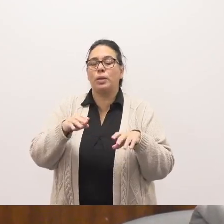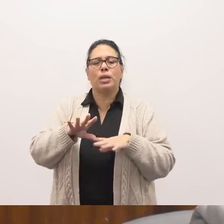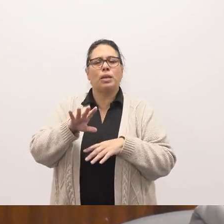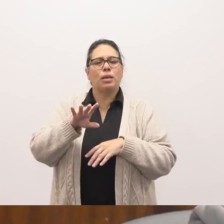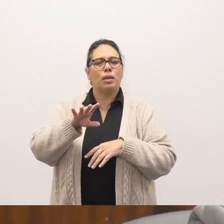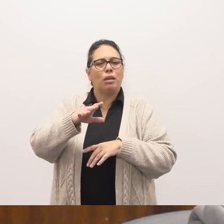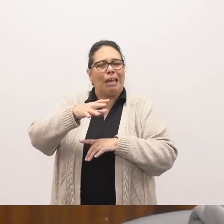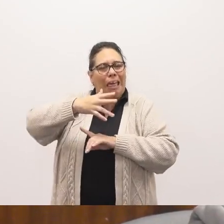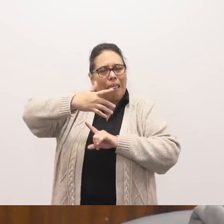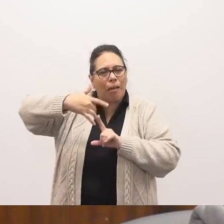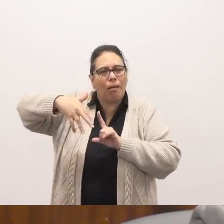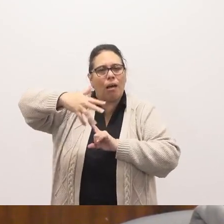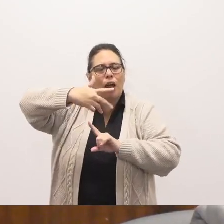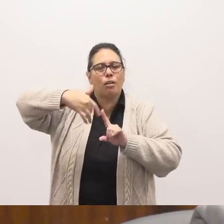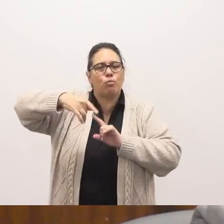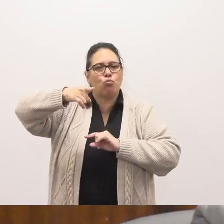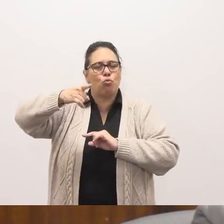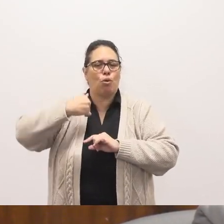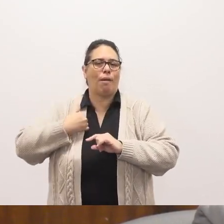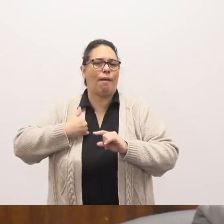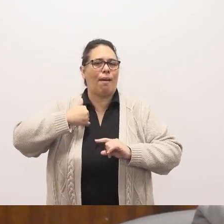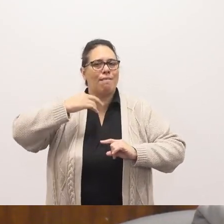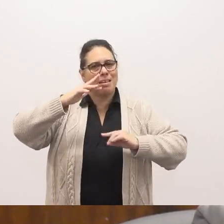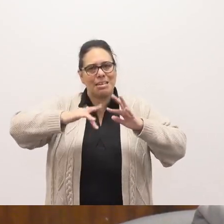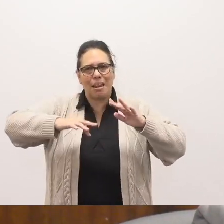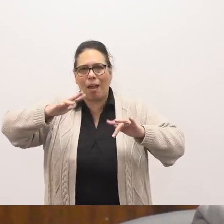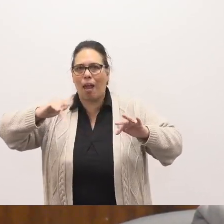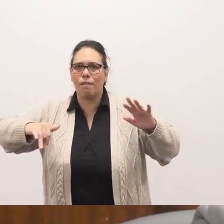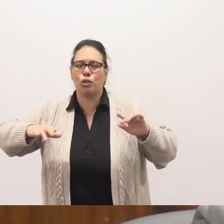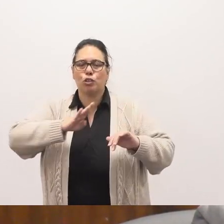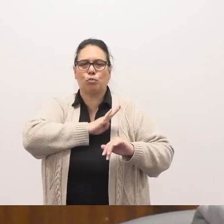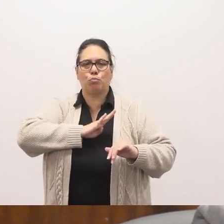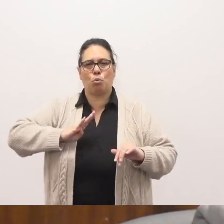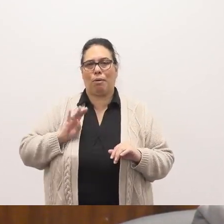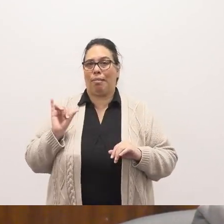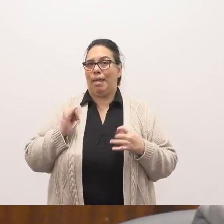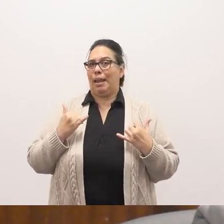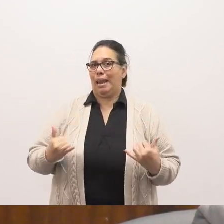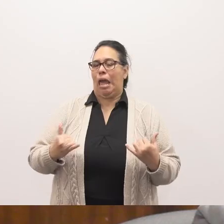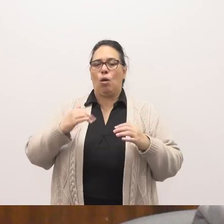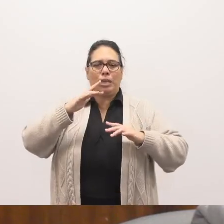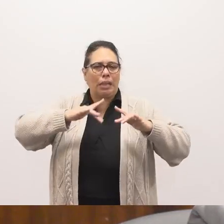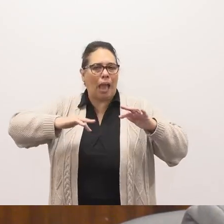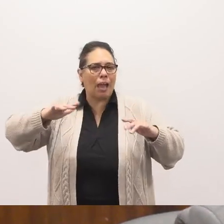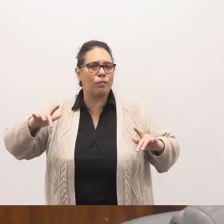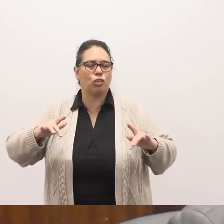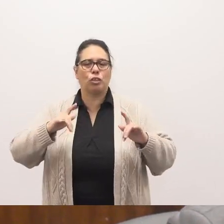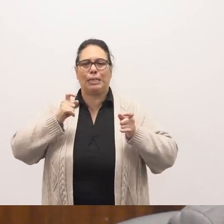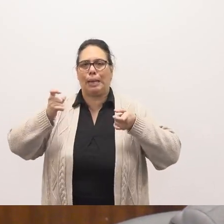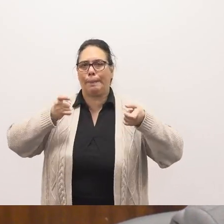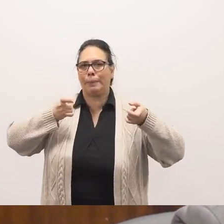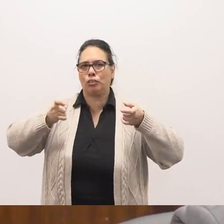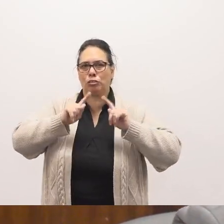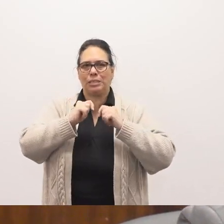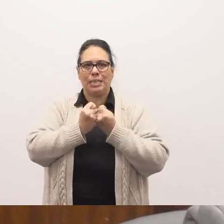have a diverse board like the one we have now, a diverse administrative team and a diverse district like we have now.